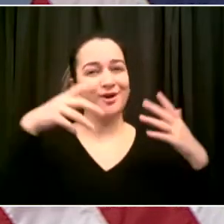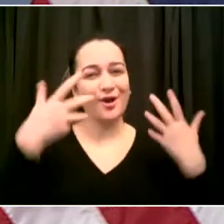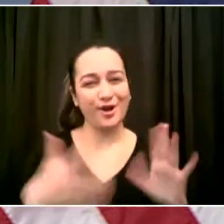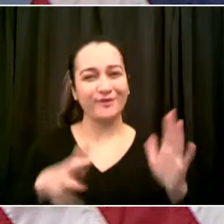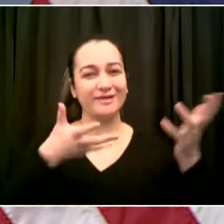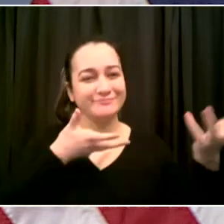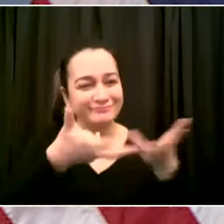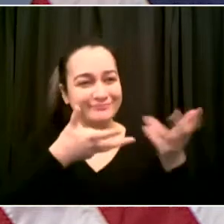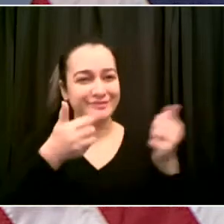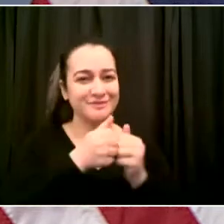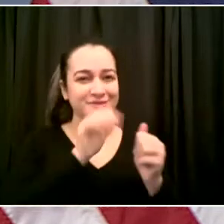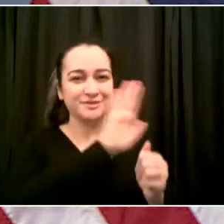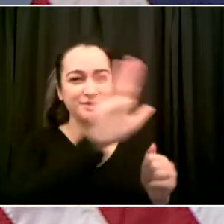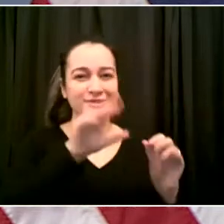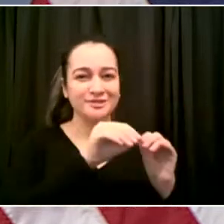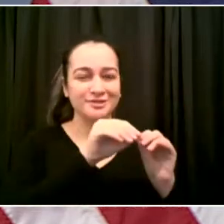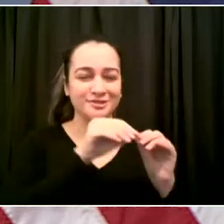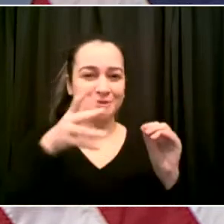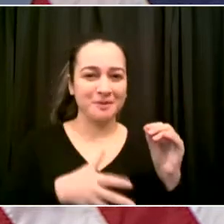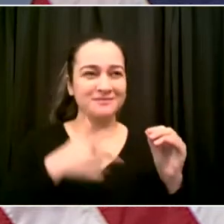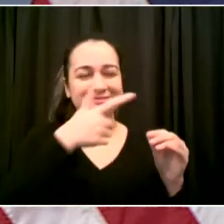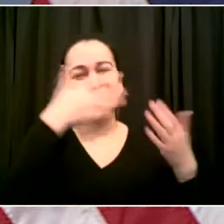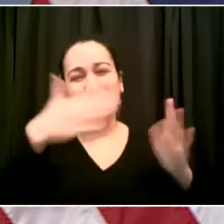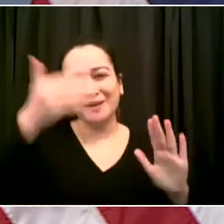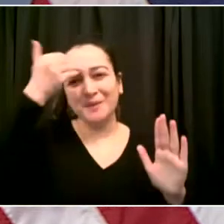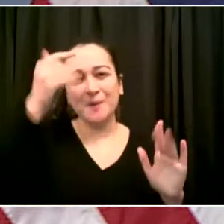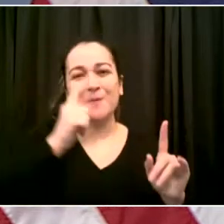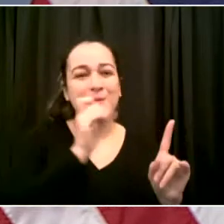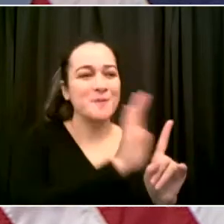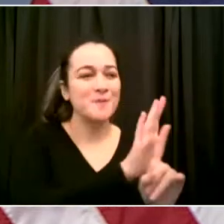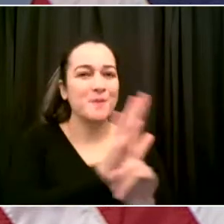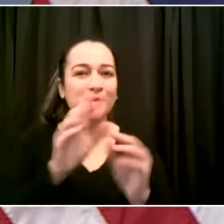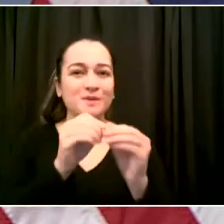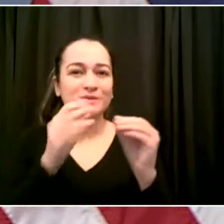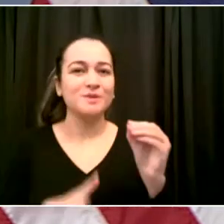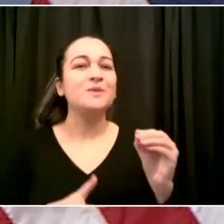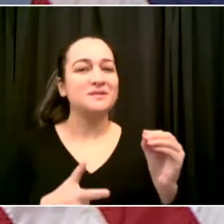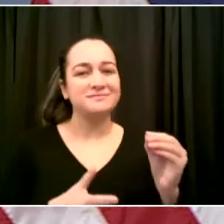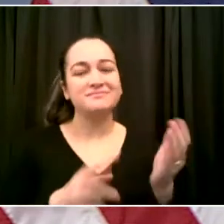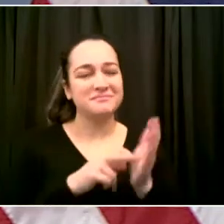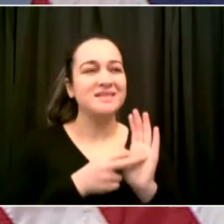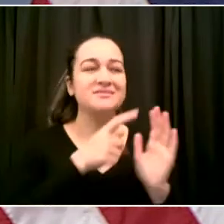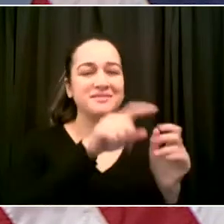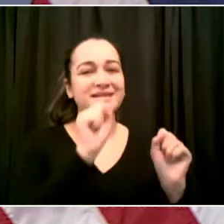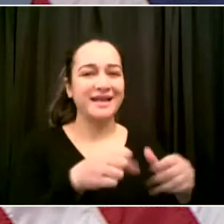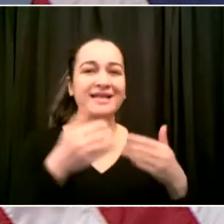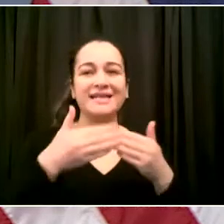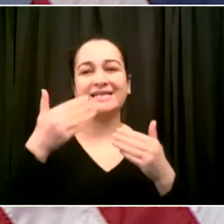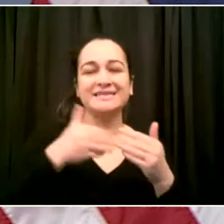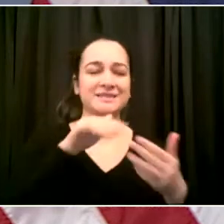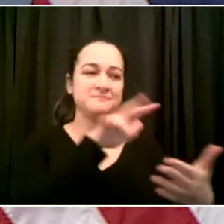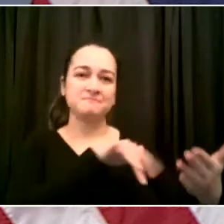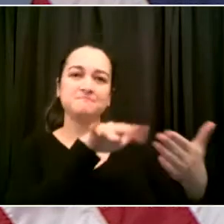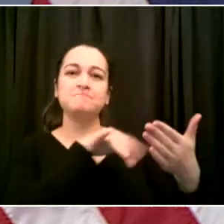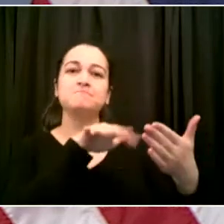PETETE TEACHERS KNOW THEIR STUDENTS BEST I